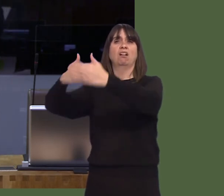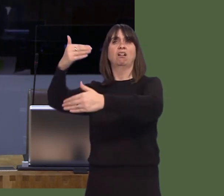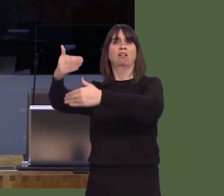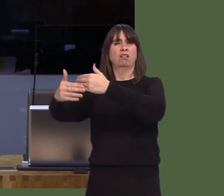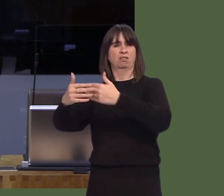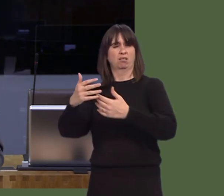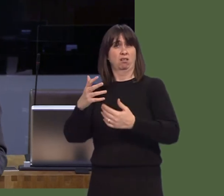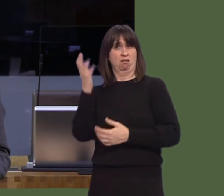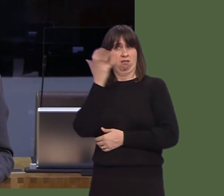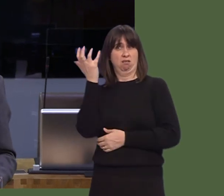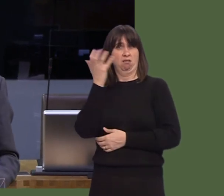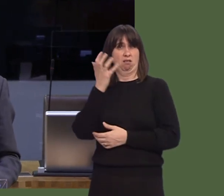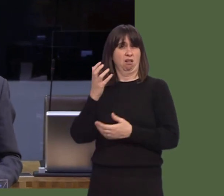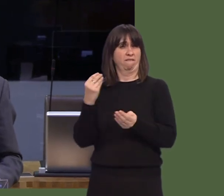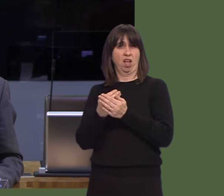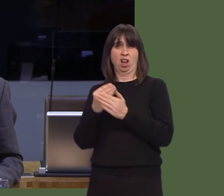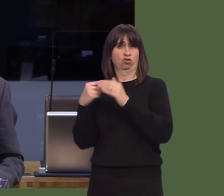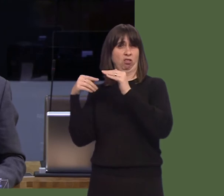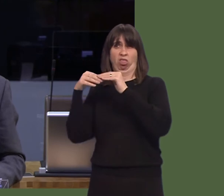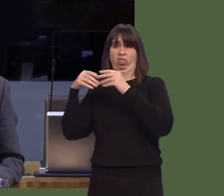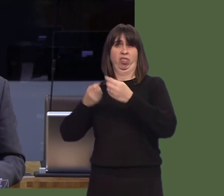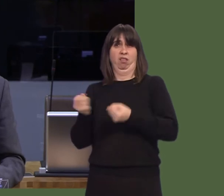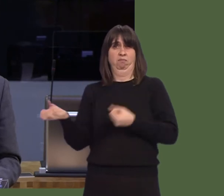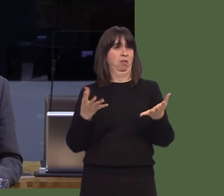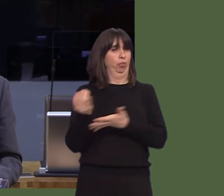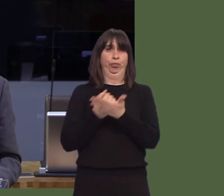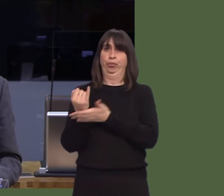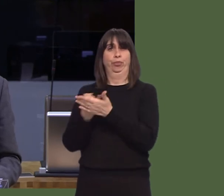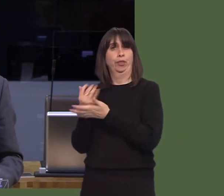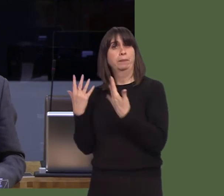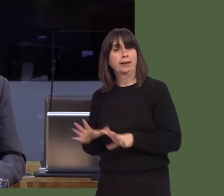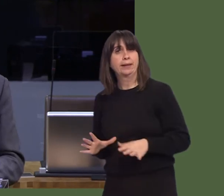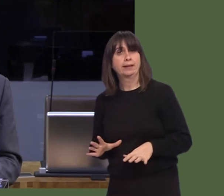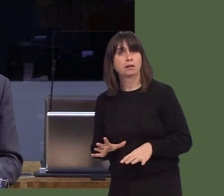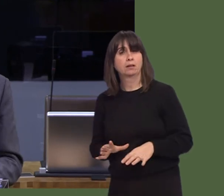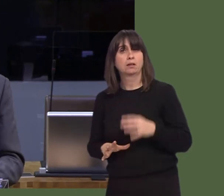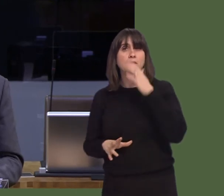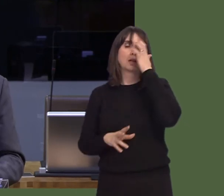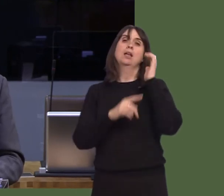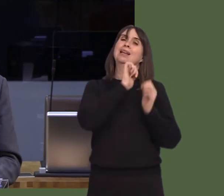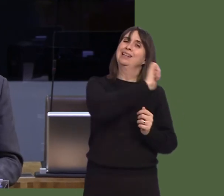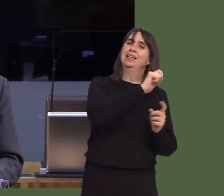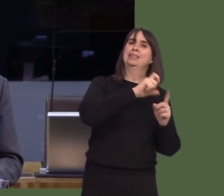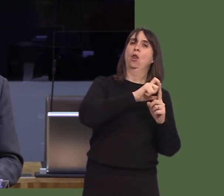is an invitation for them, if Welsh lamb becomes more expensive in the European market, or